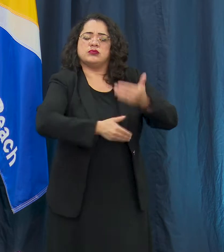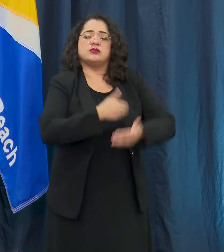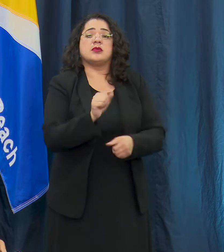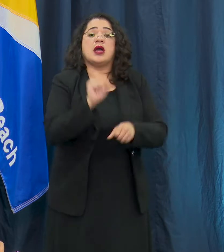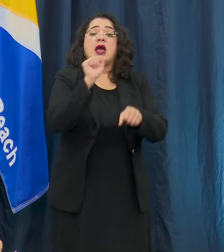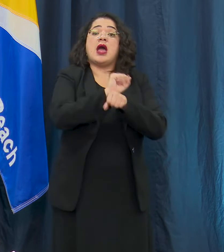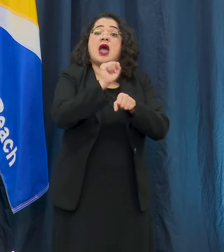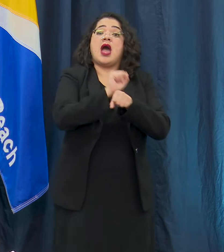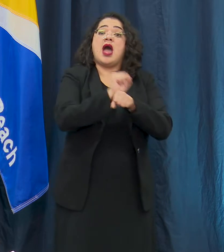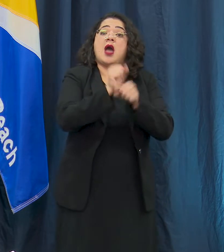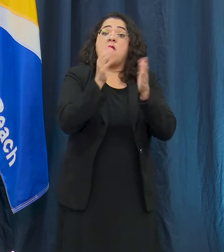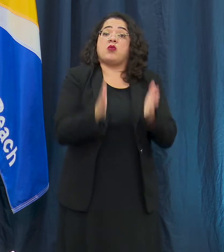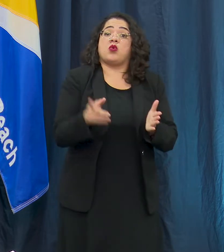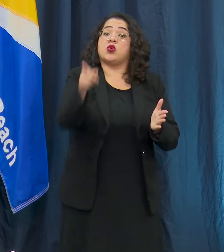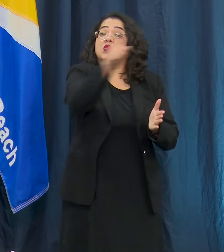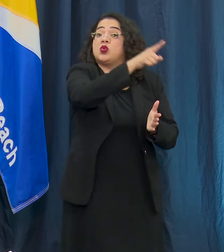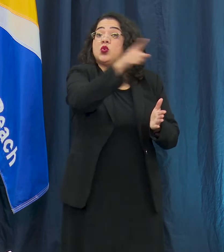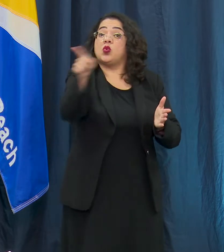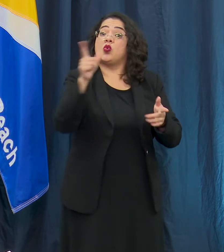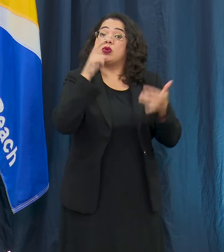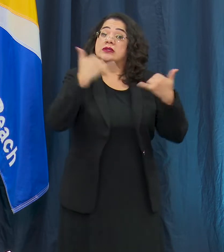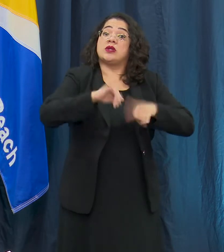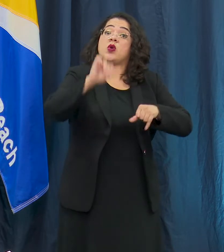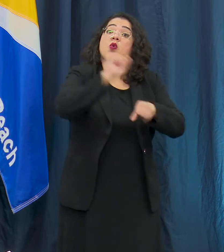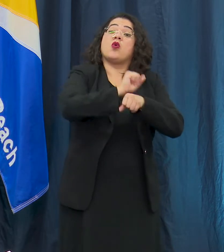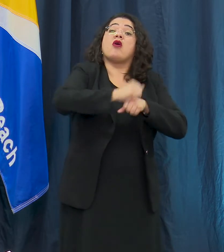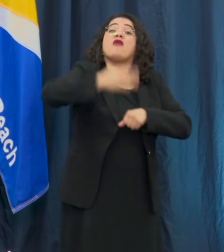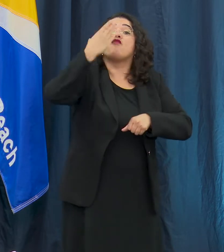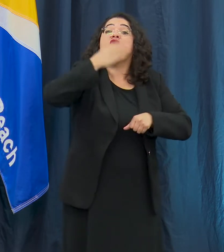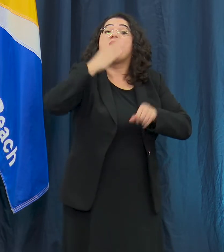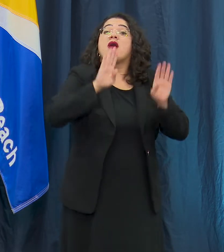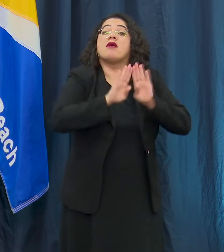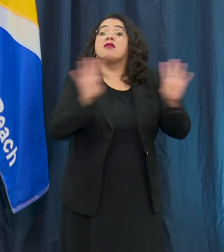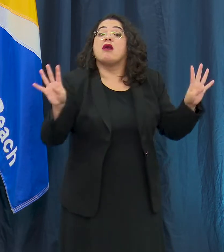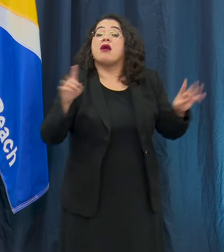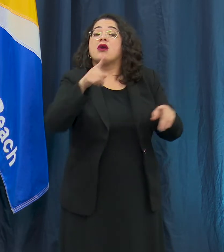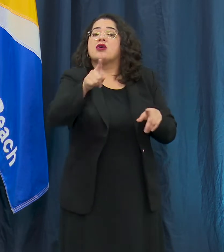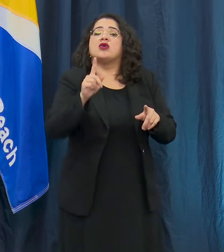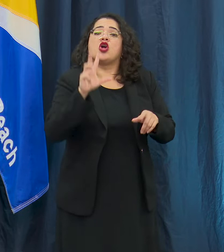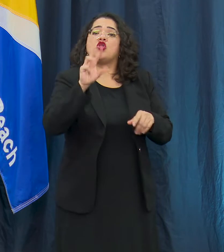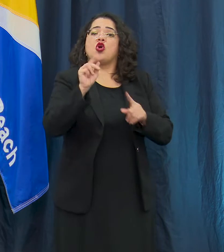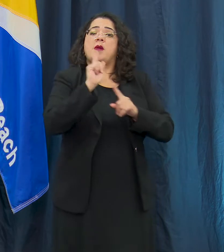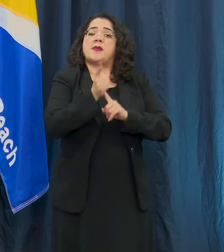their hands every 30 minutes. So this is all apart of this ability to reopen